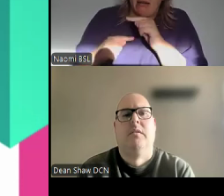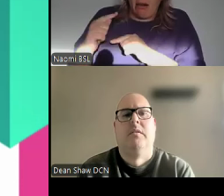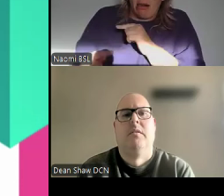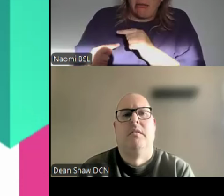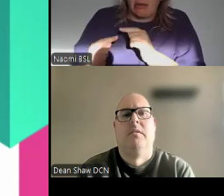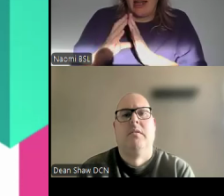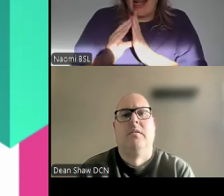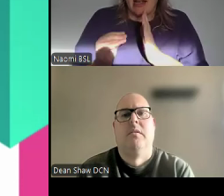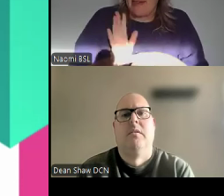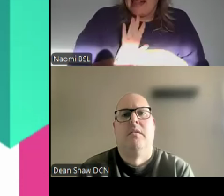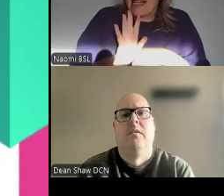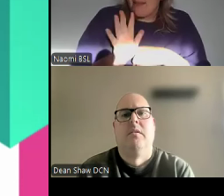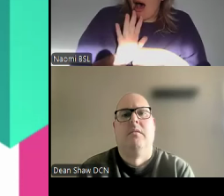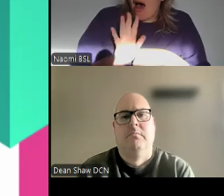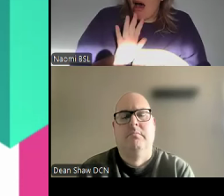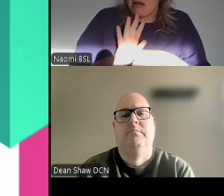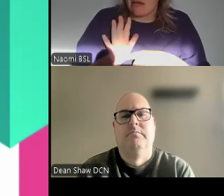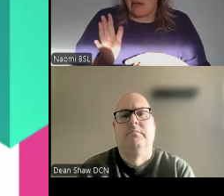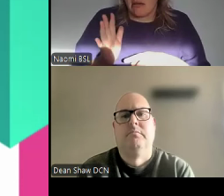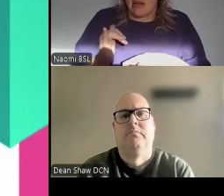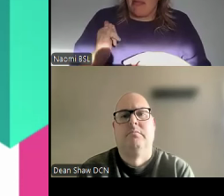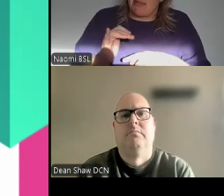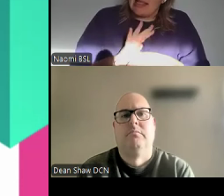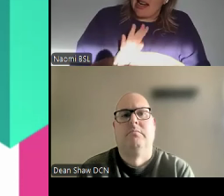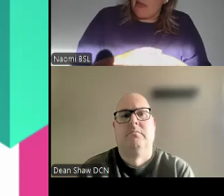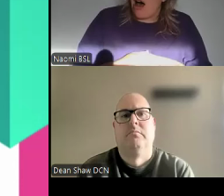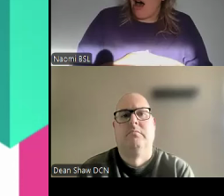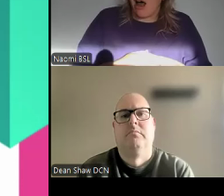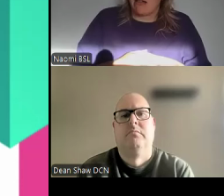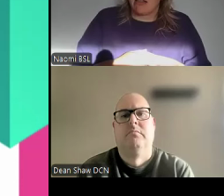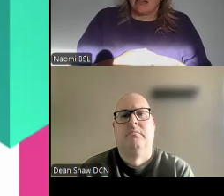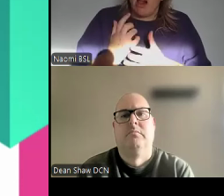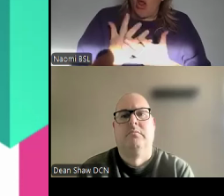in cinema, you might be going several times a month, but say opera,